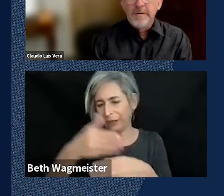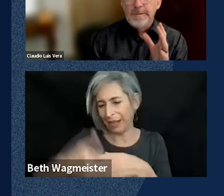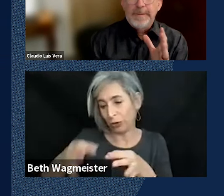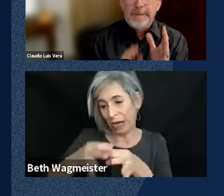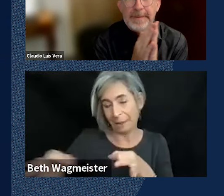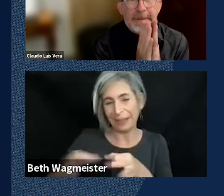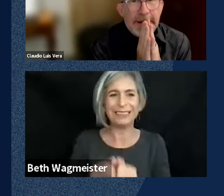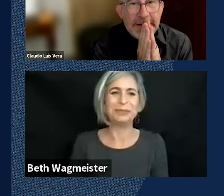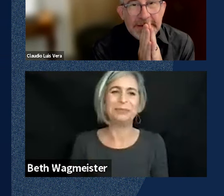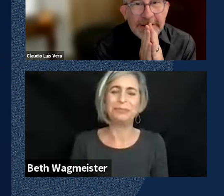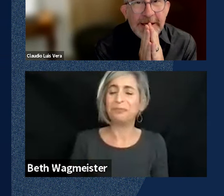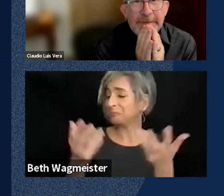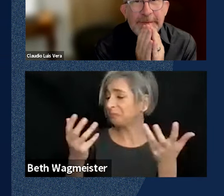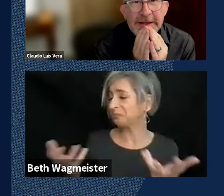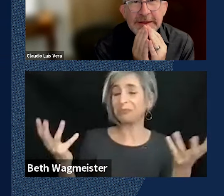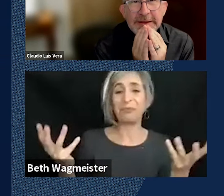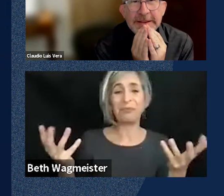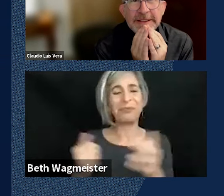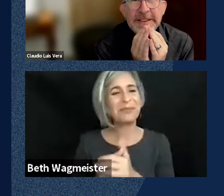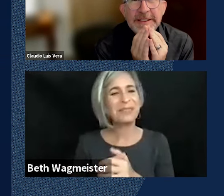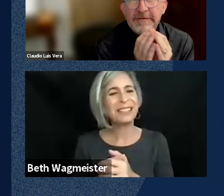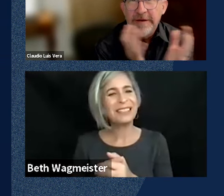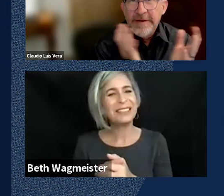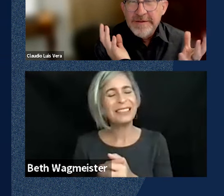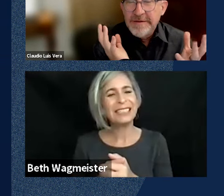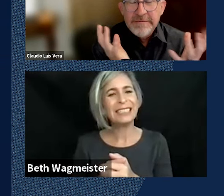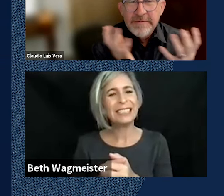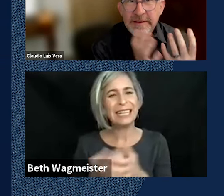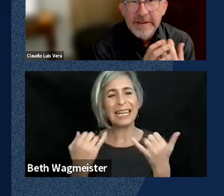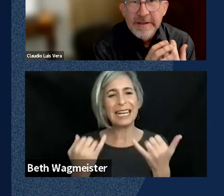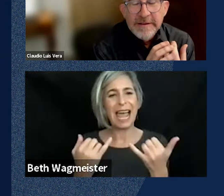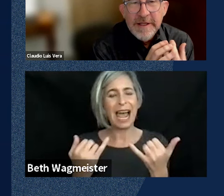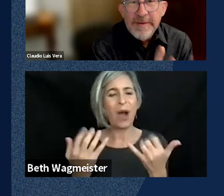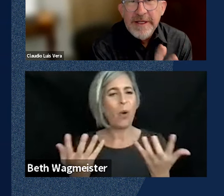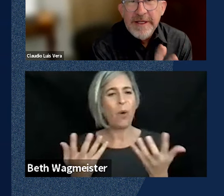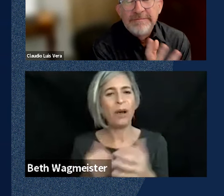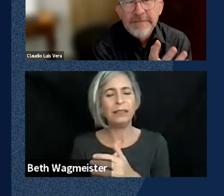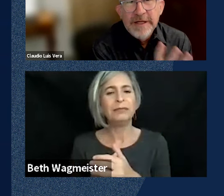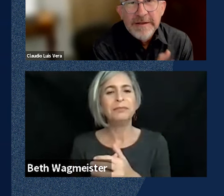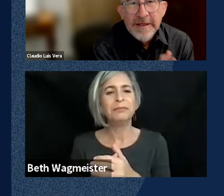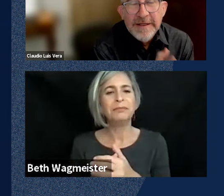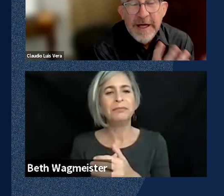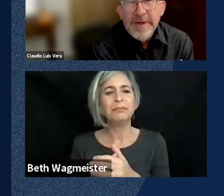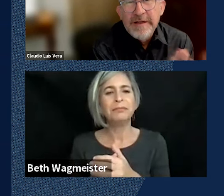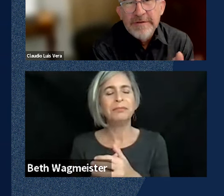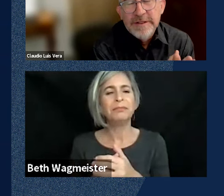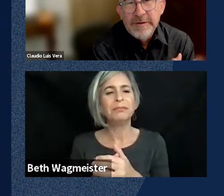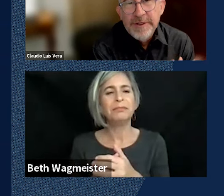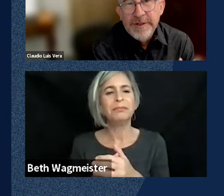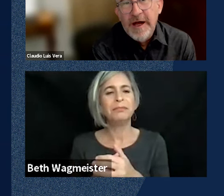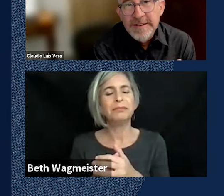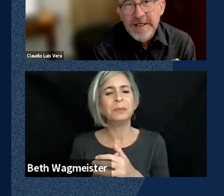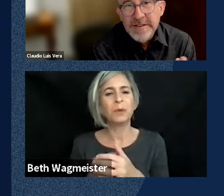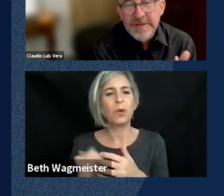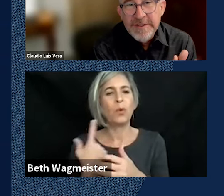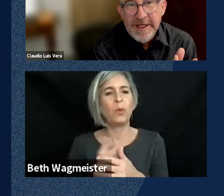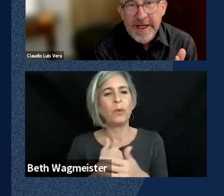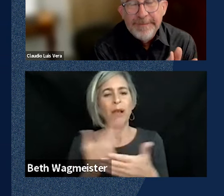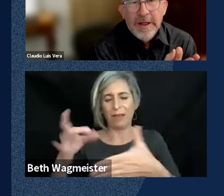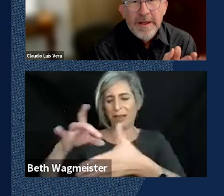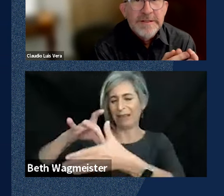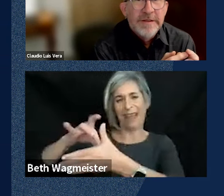So let me give us let me allow me to give us a little bit of context for today.